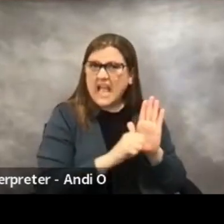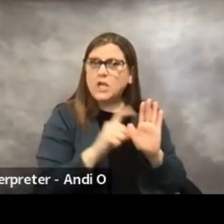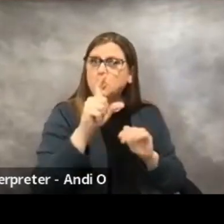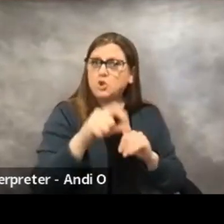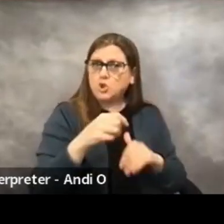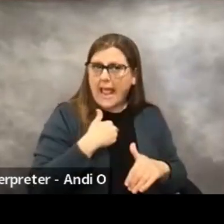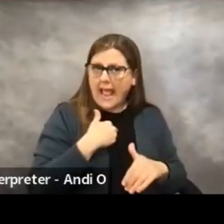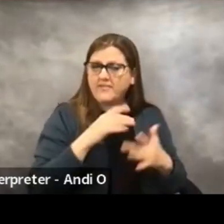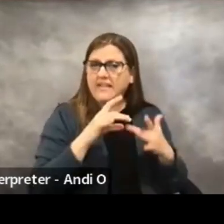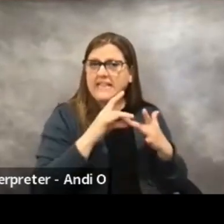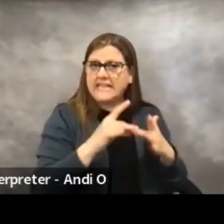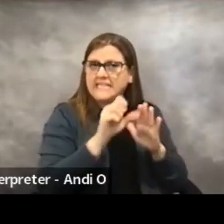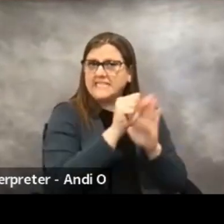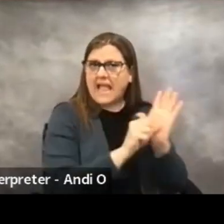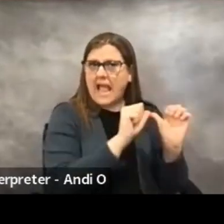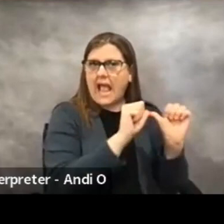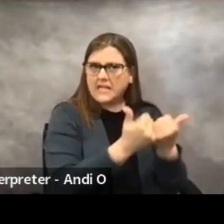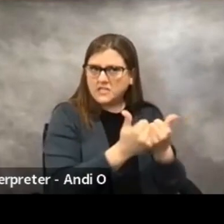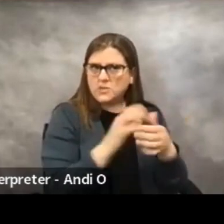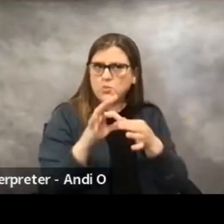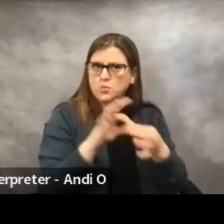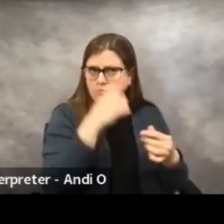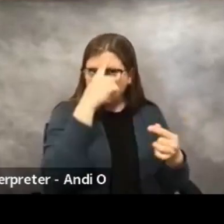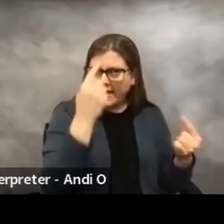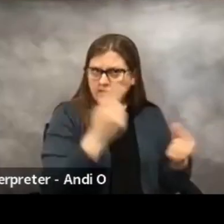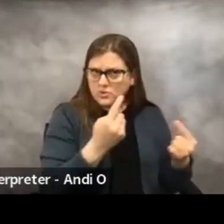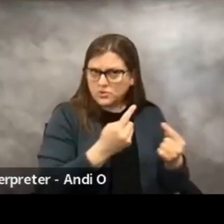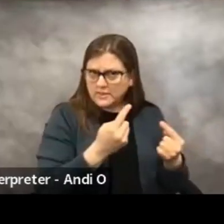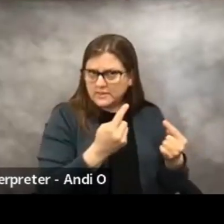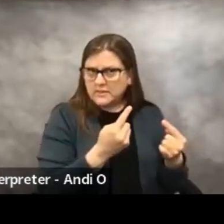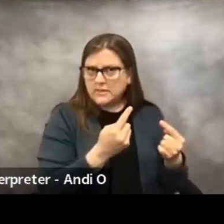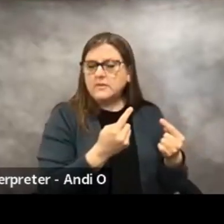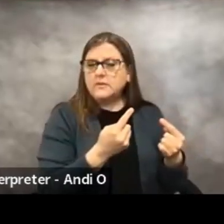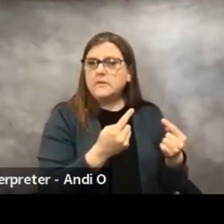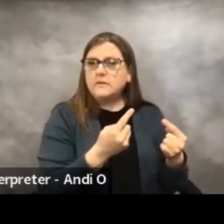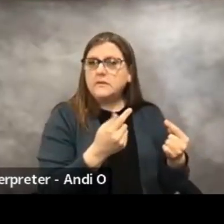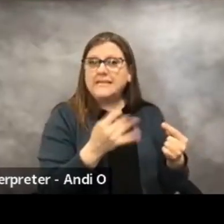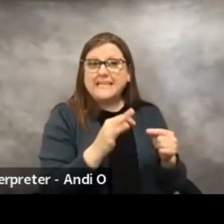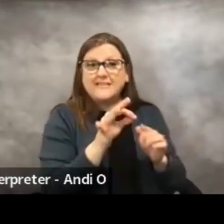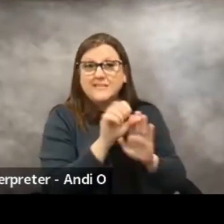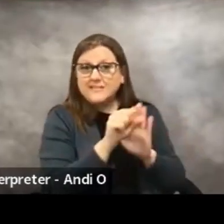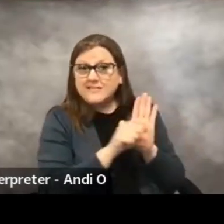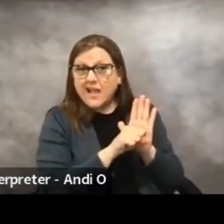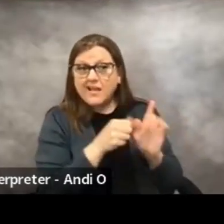agency on brain injury and in for states that receive federal